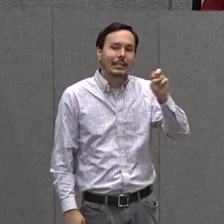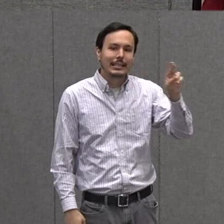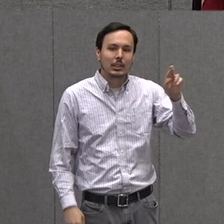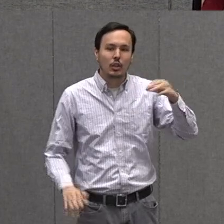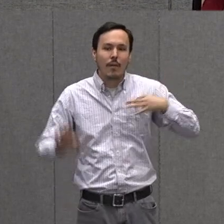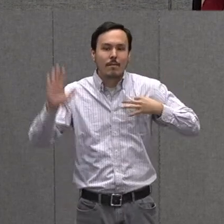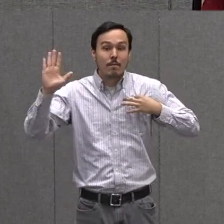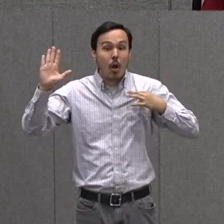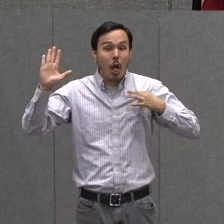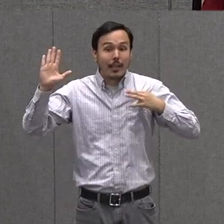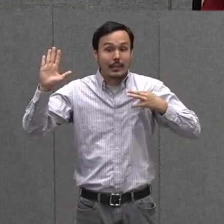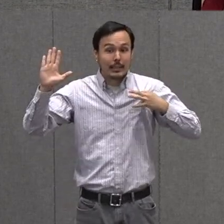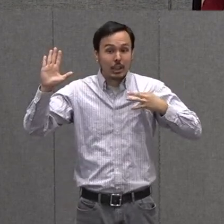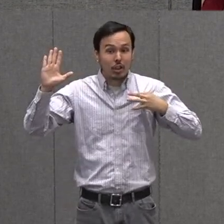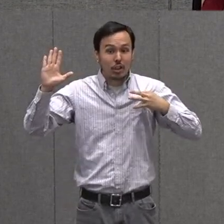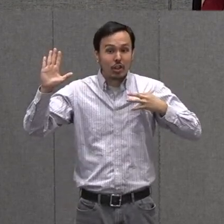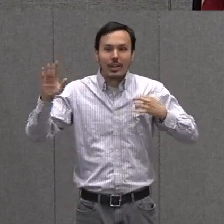I'm going to write it on my chart here.